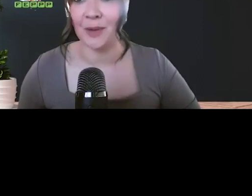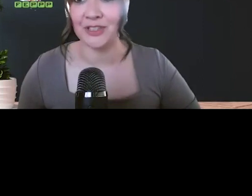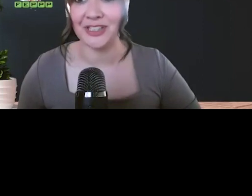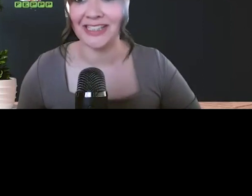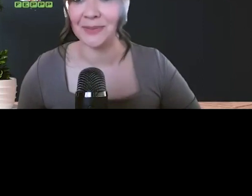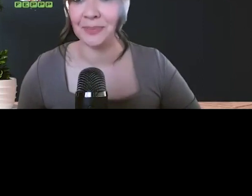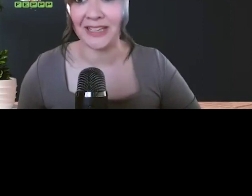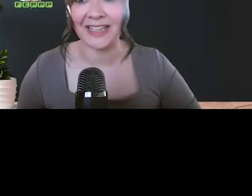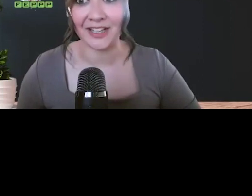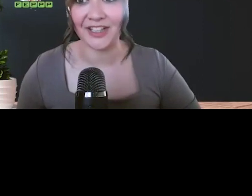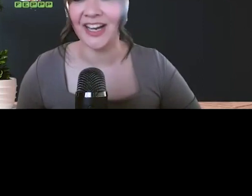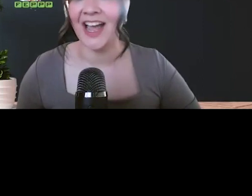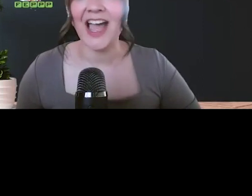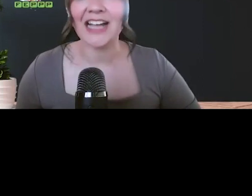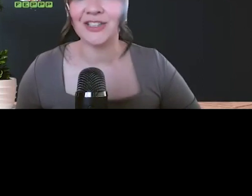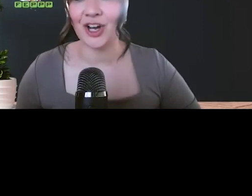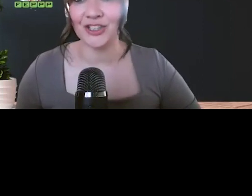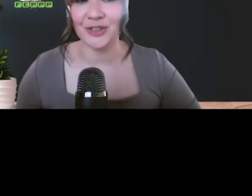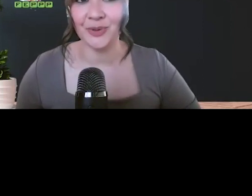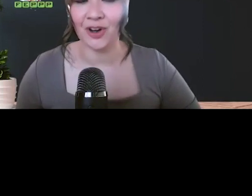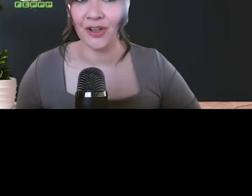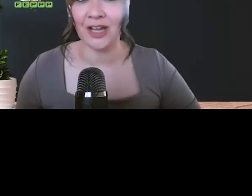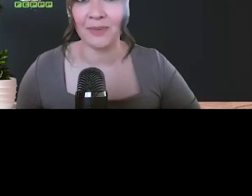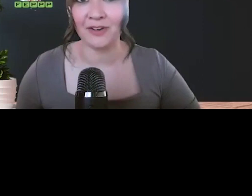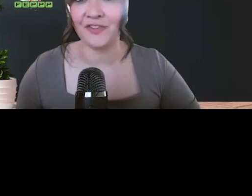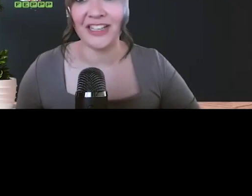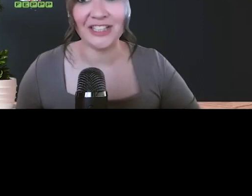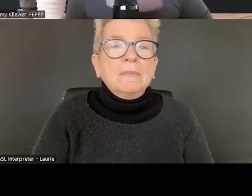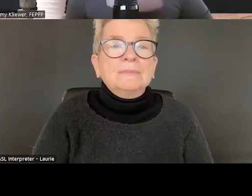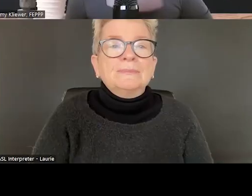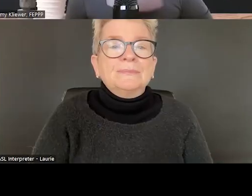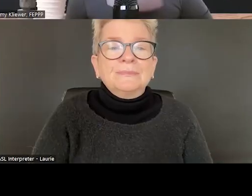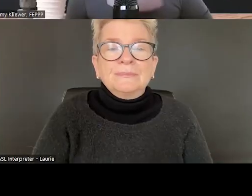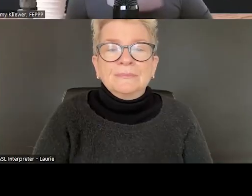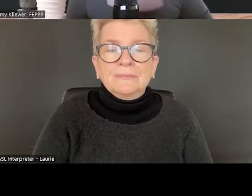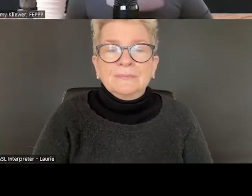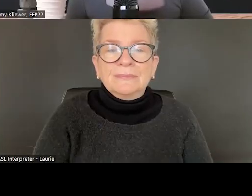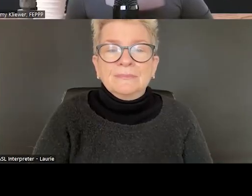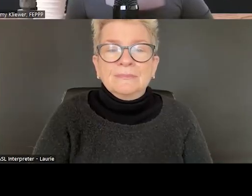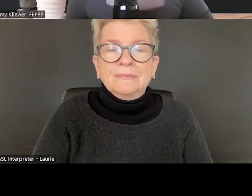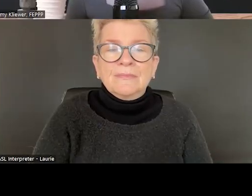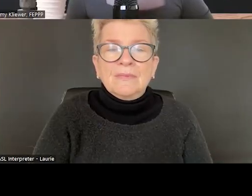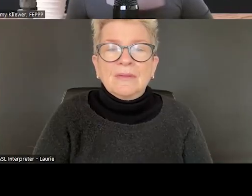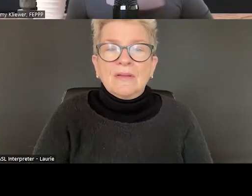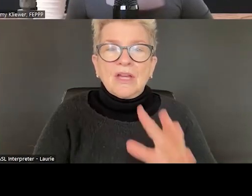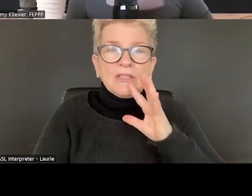the opportunity to be here and talk to you all about financial education which is so